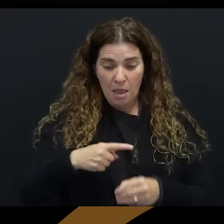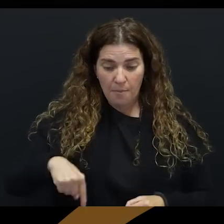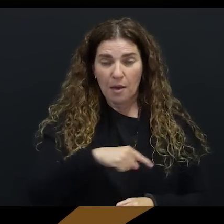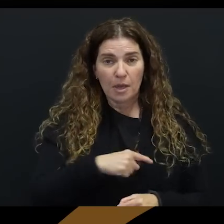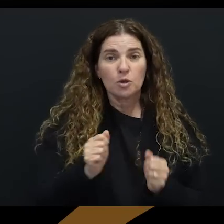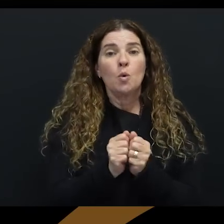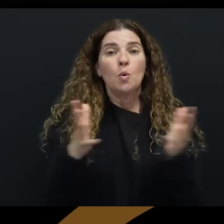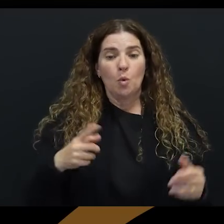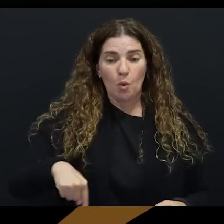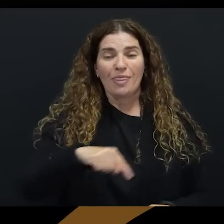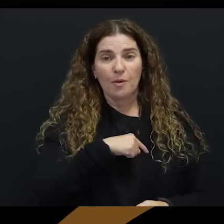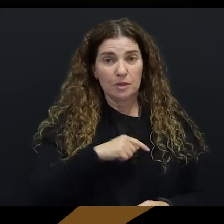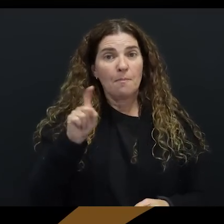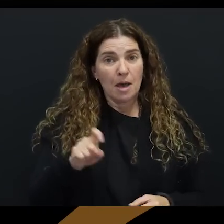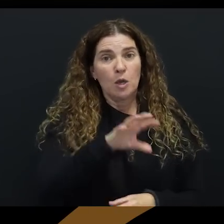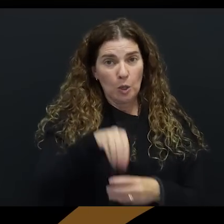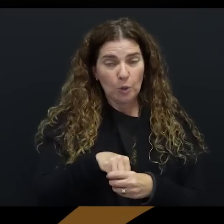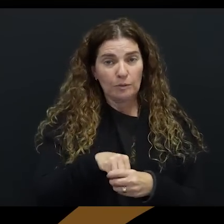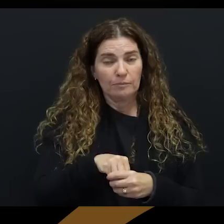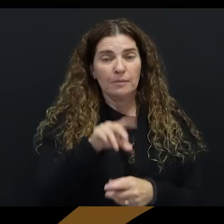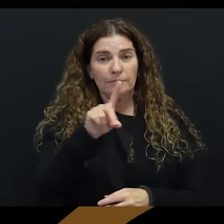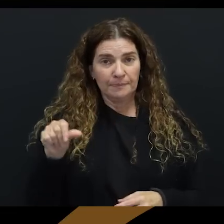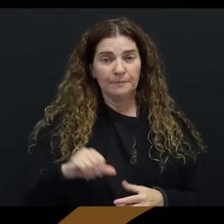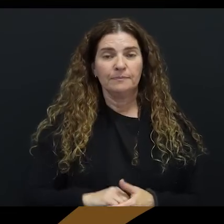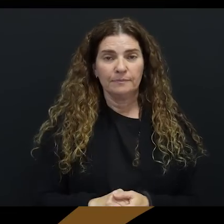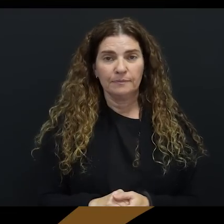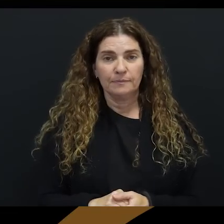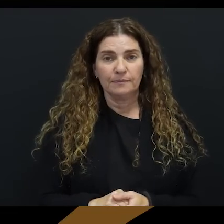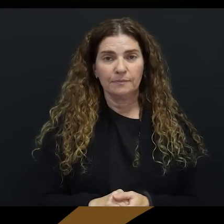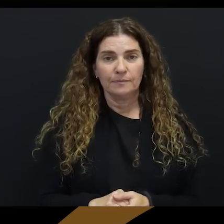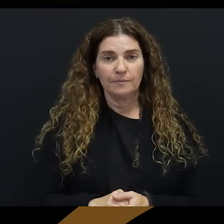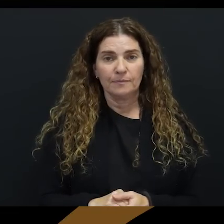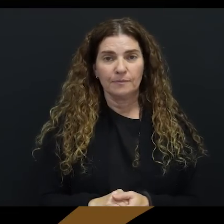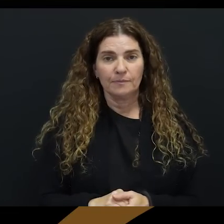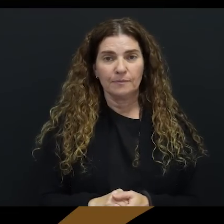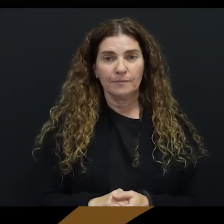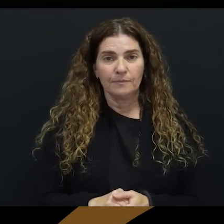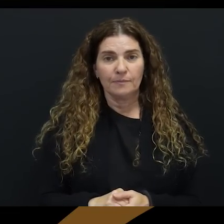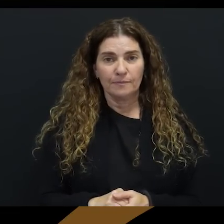“Nothing about us without us.” That means deep collaboration with a wide range of disability communities